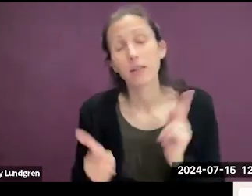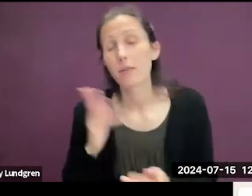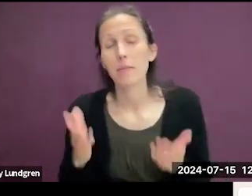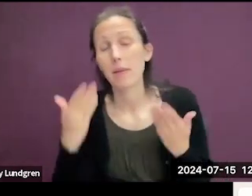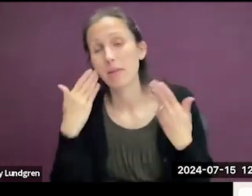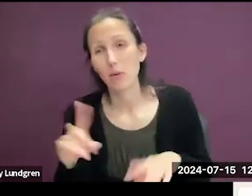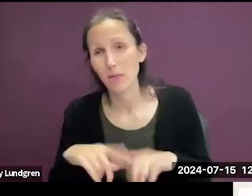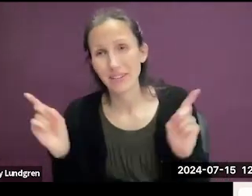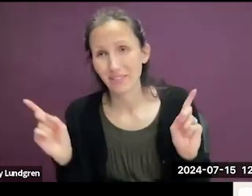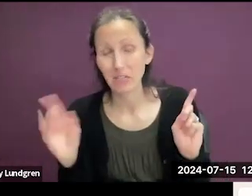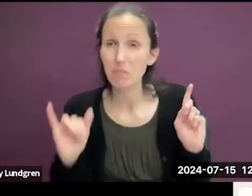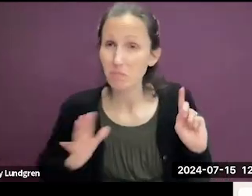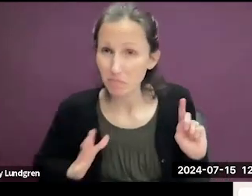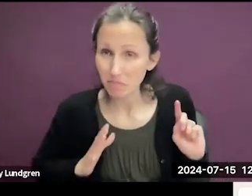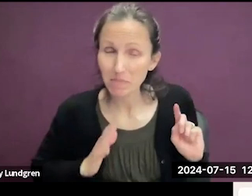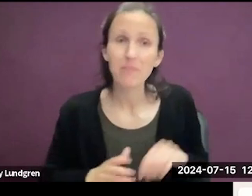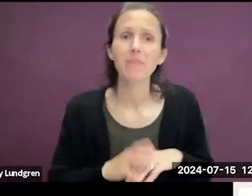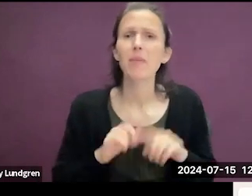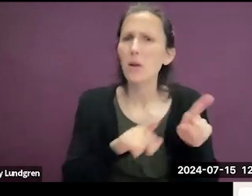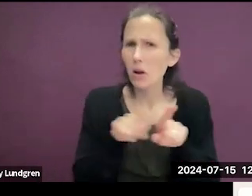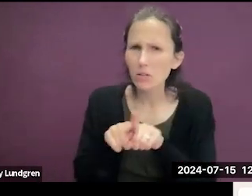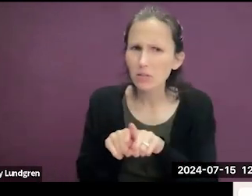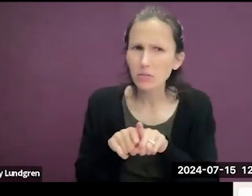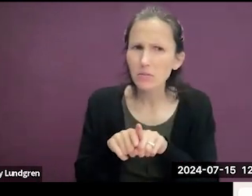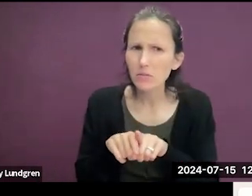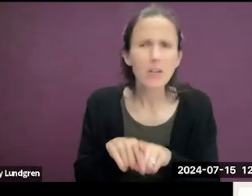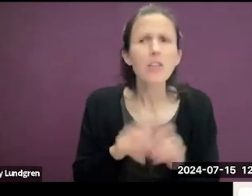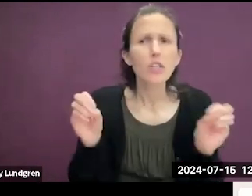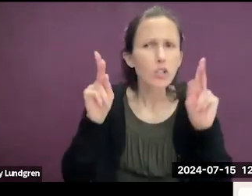and that's okay. But it's also not a pony being carried by a person.